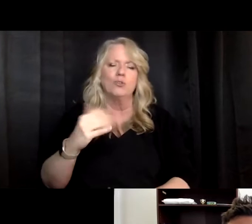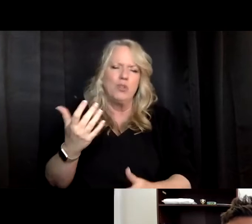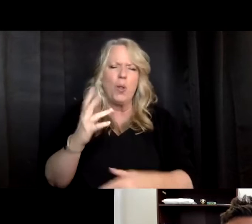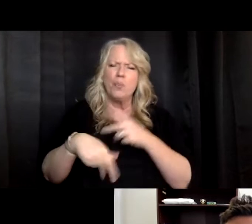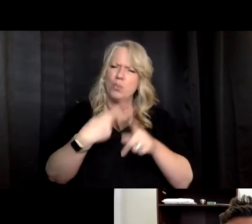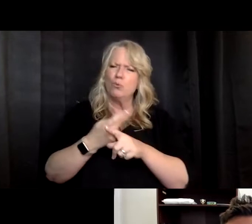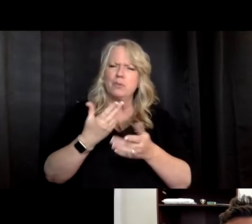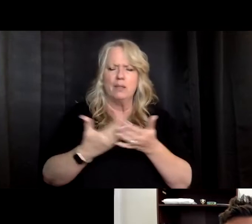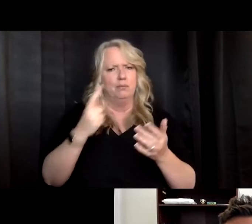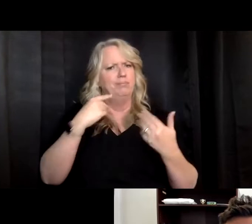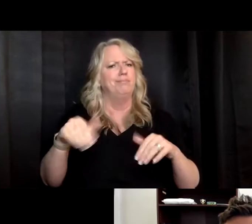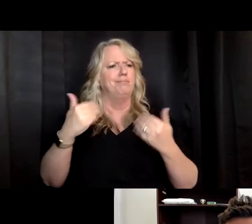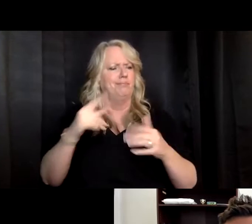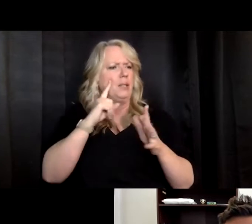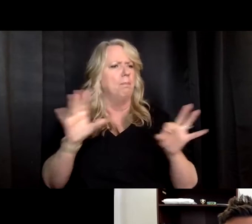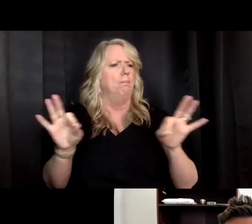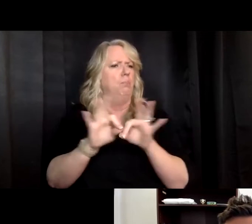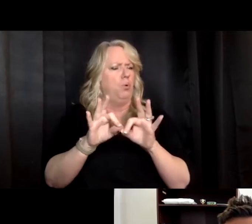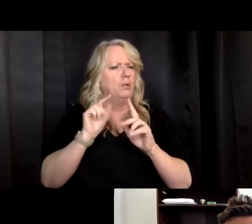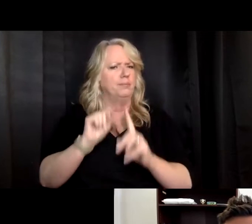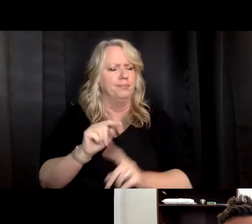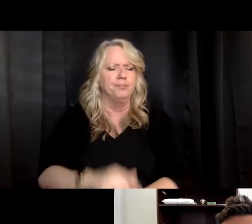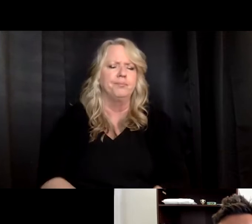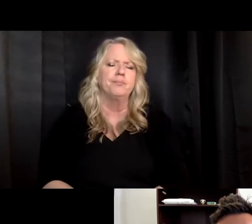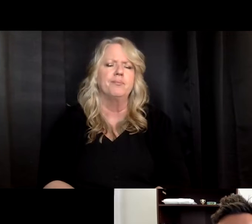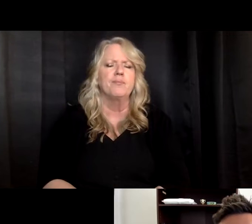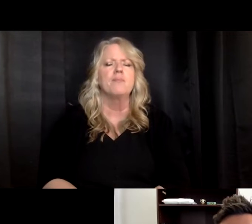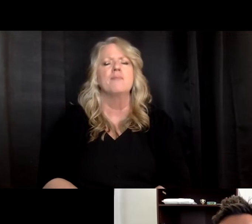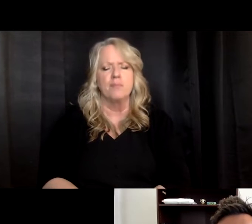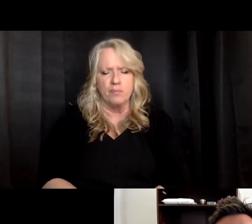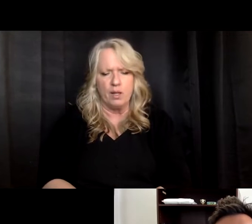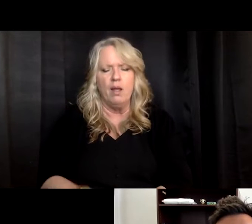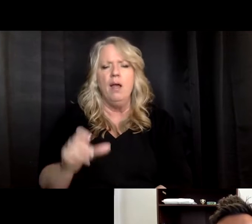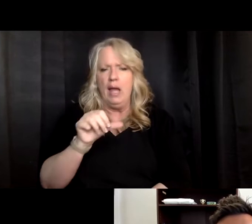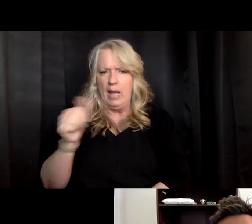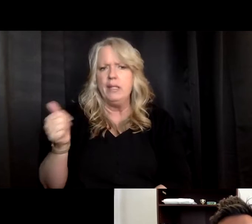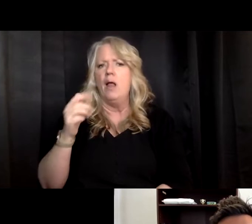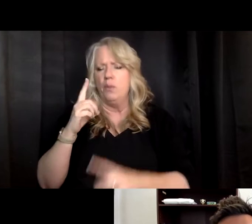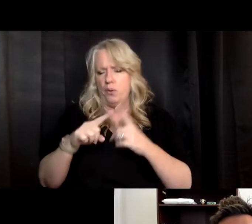IN CRISIS, DO I HAVE TO TAKE THIS FOREVER? AND, THOSE KIND OF THINGS. SO, IT IS, REALLY IMPORTANT PIECE.